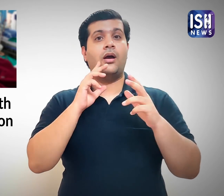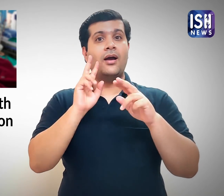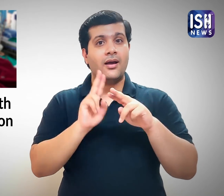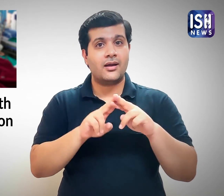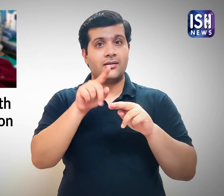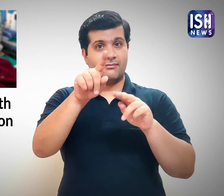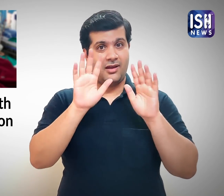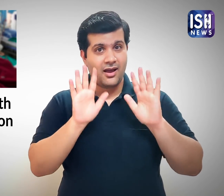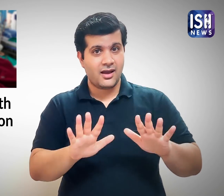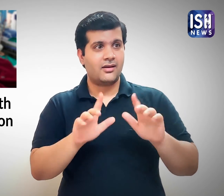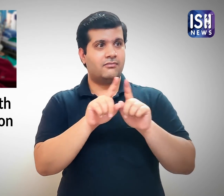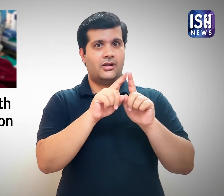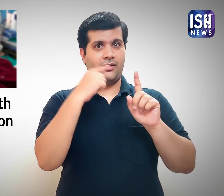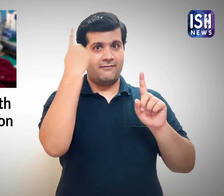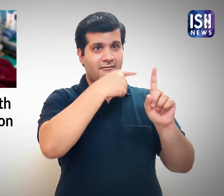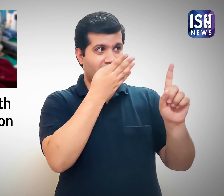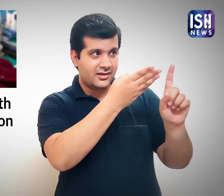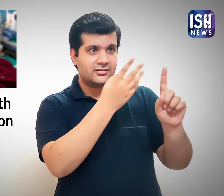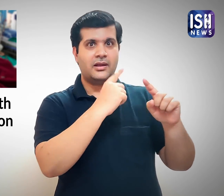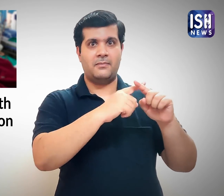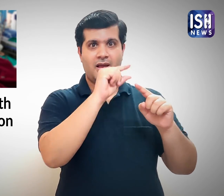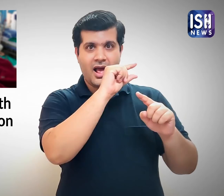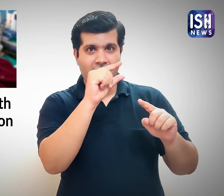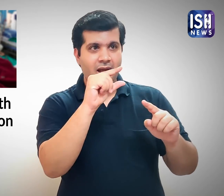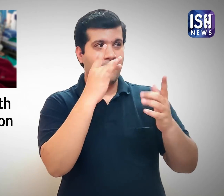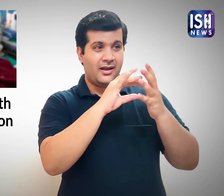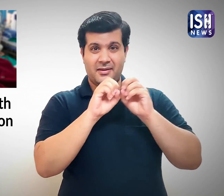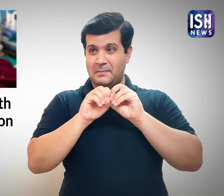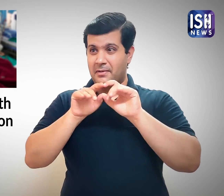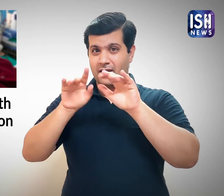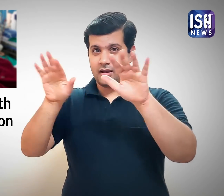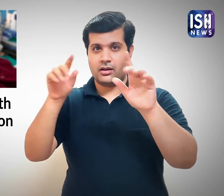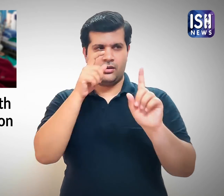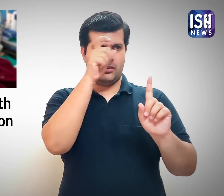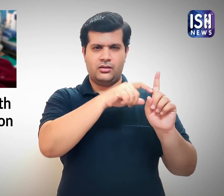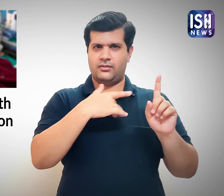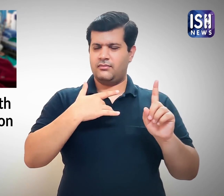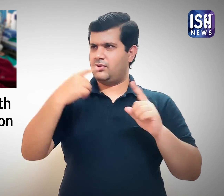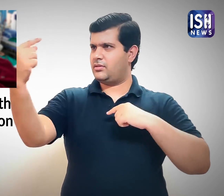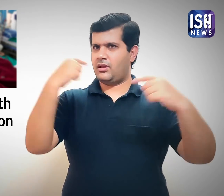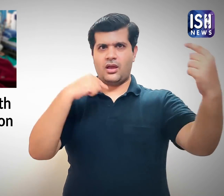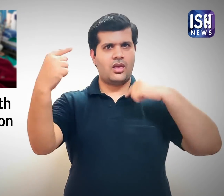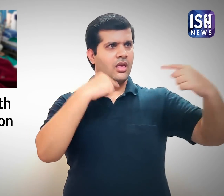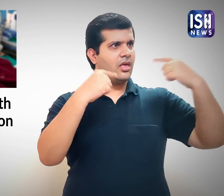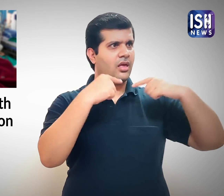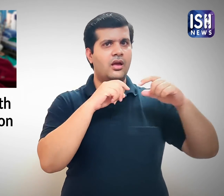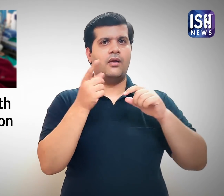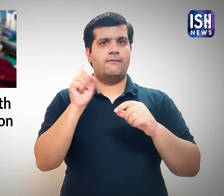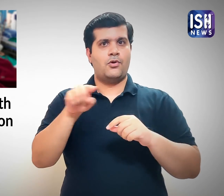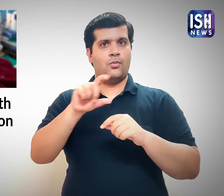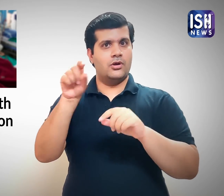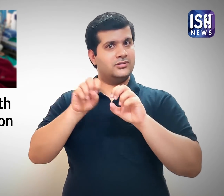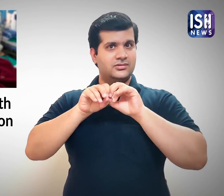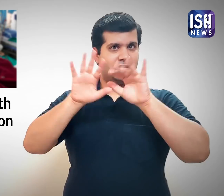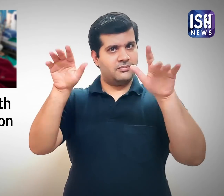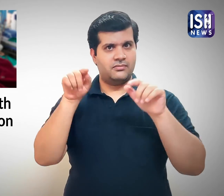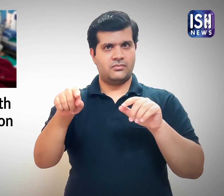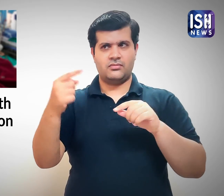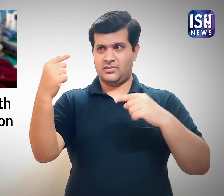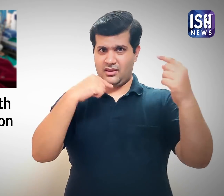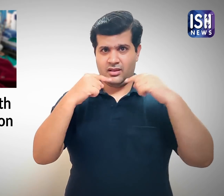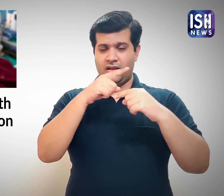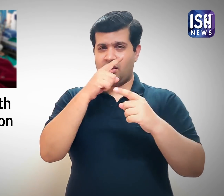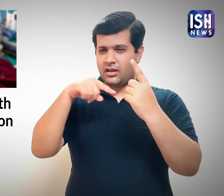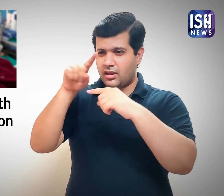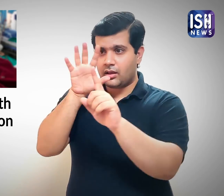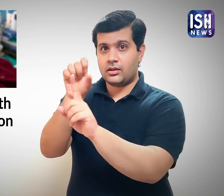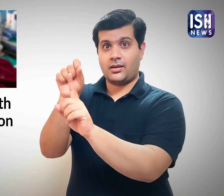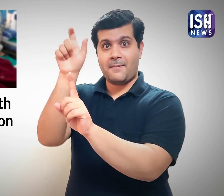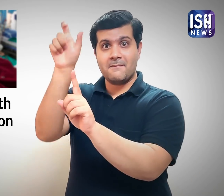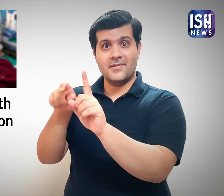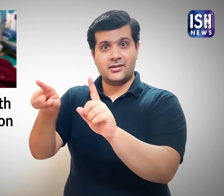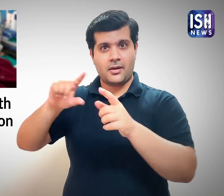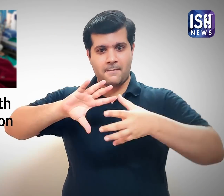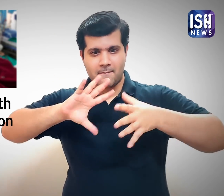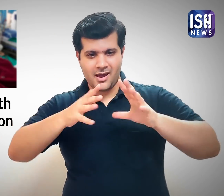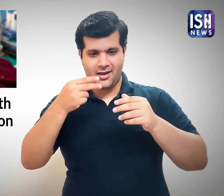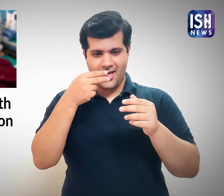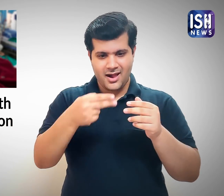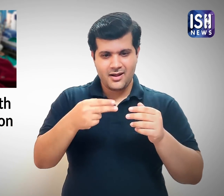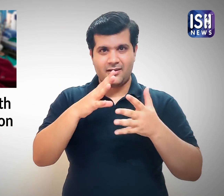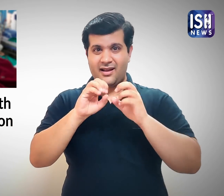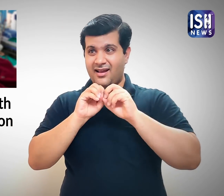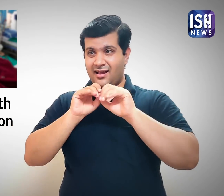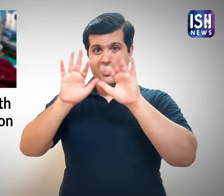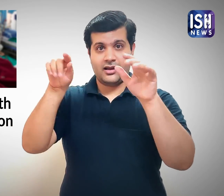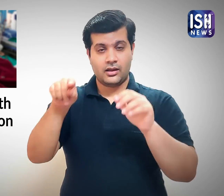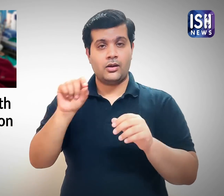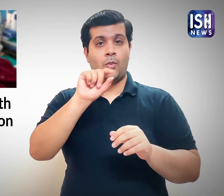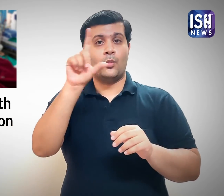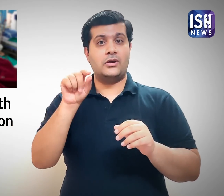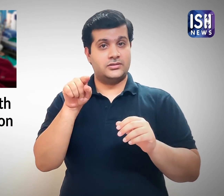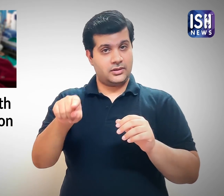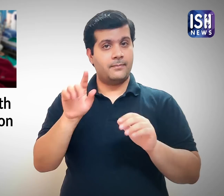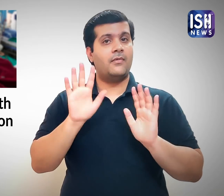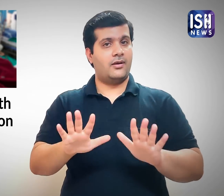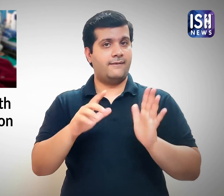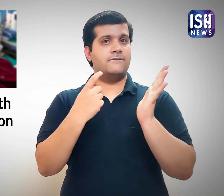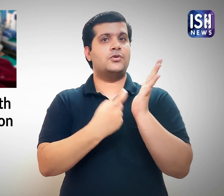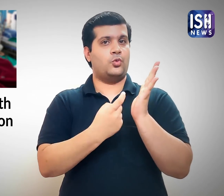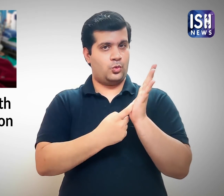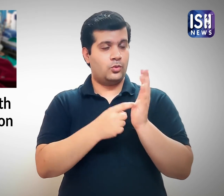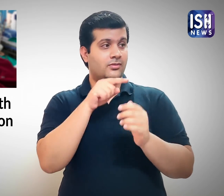If a person is guilty of revealing the identity of individuals and targetting people on WhatsApp, it is in violation of Whatsapp policies.